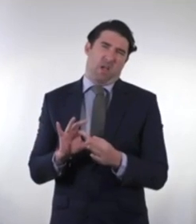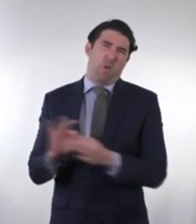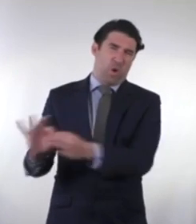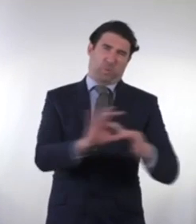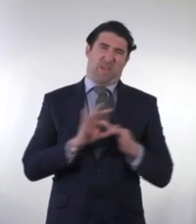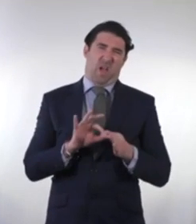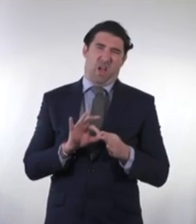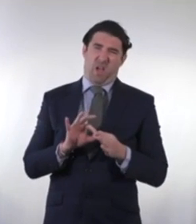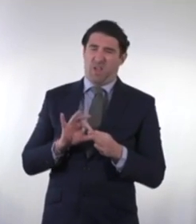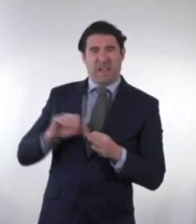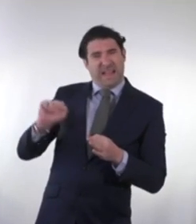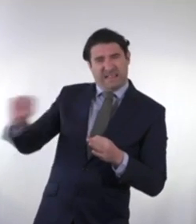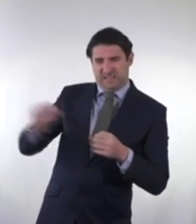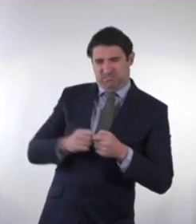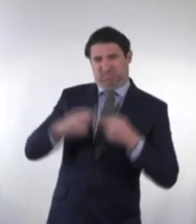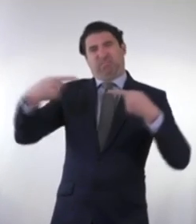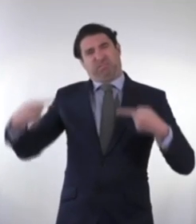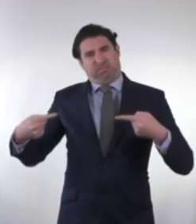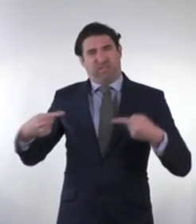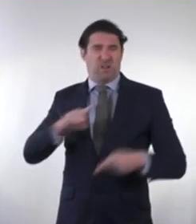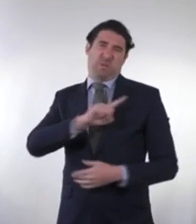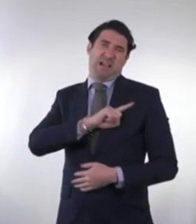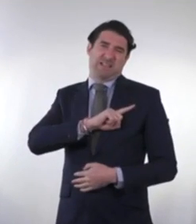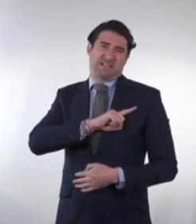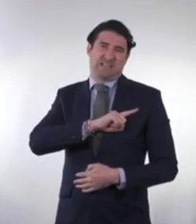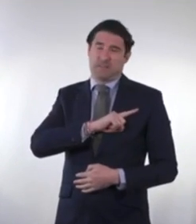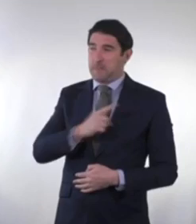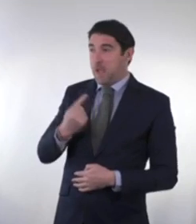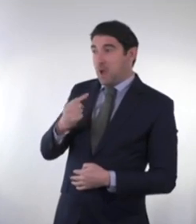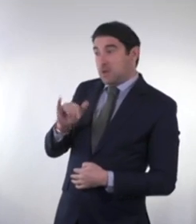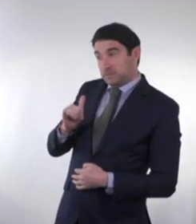Tommy Sheppard (Edinburgh East) (SNP) The Prime Minister will know that next May